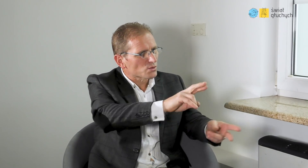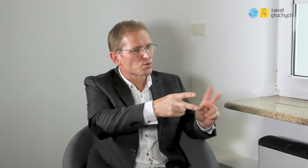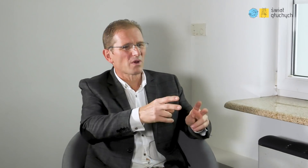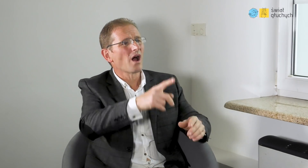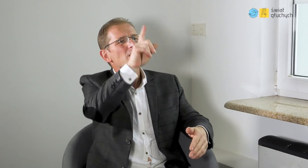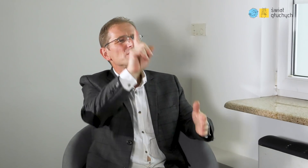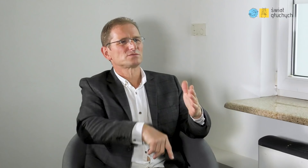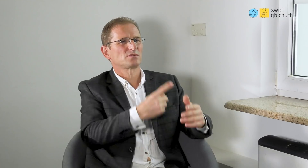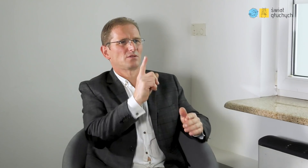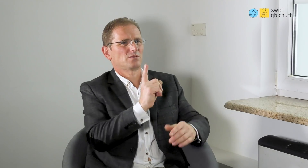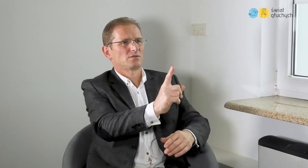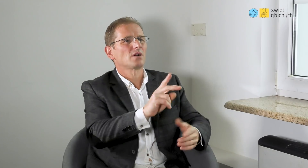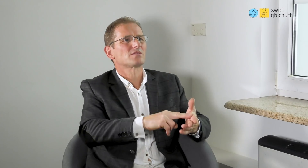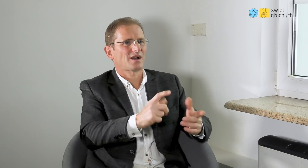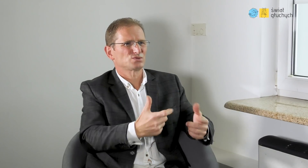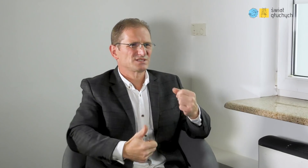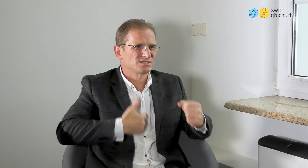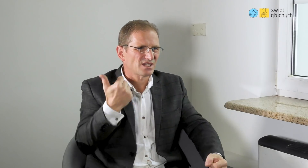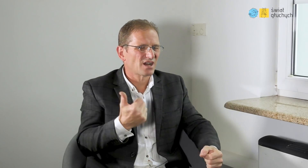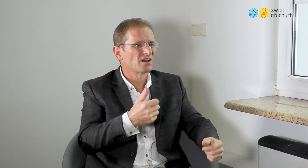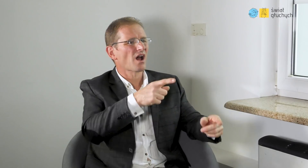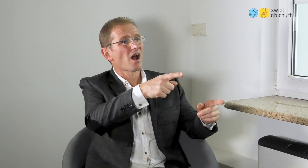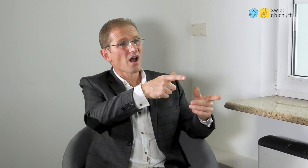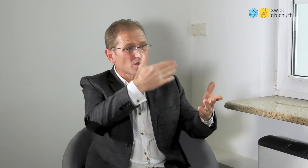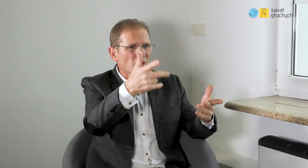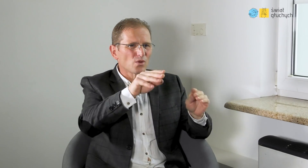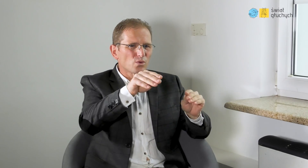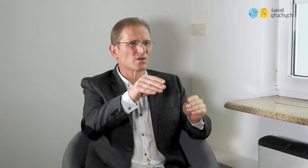You go to the office then such a person who knows sign language hardly signs